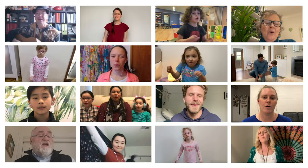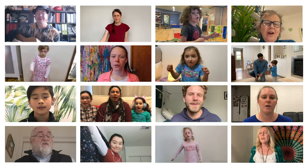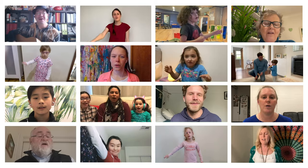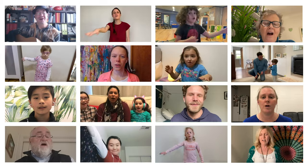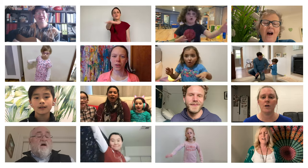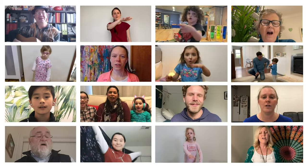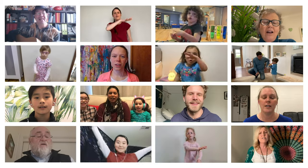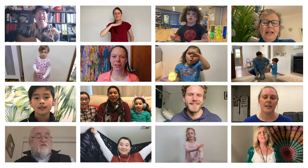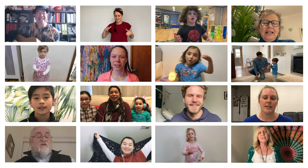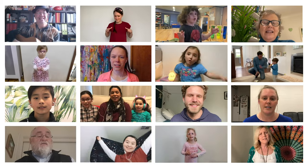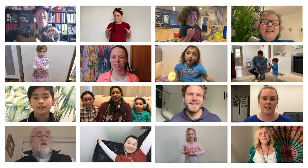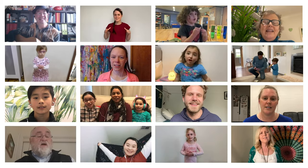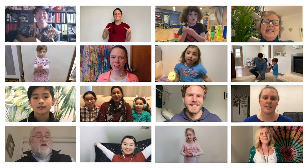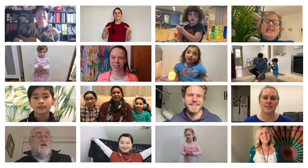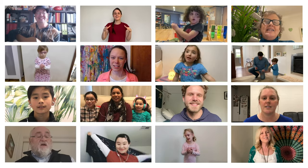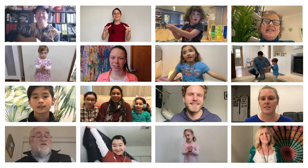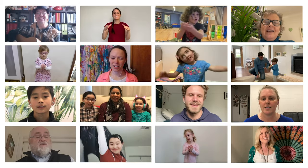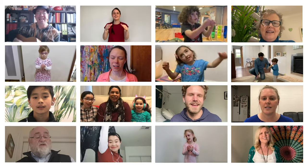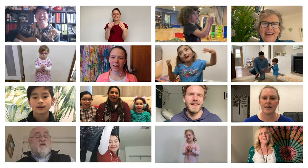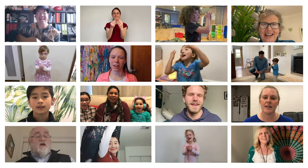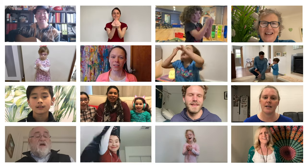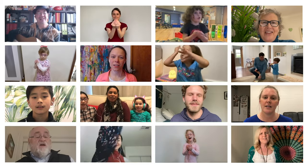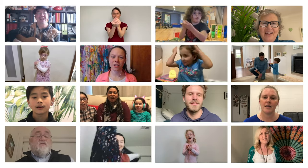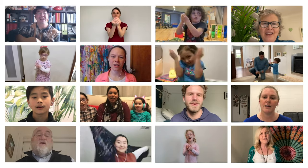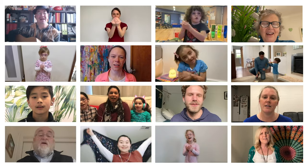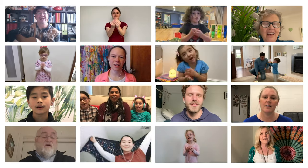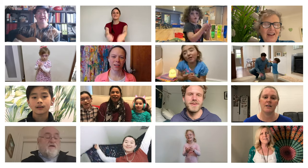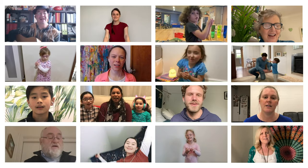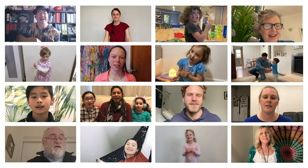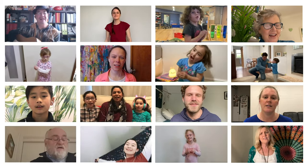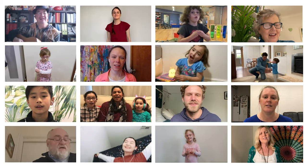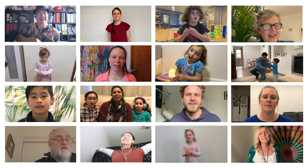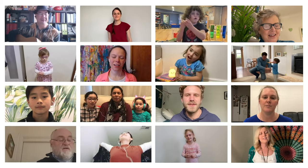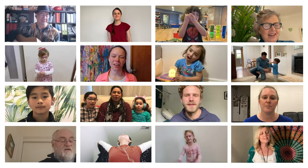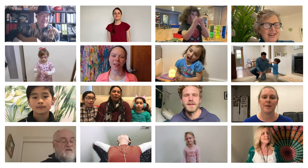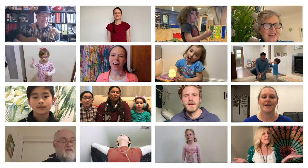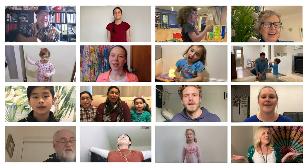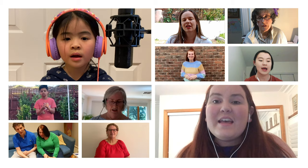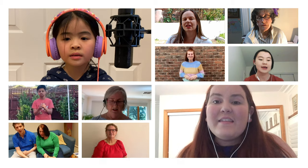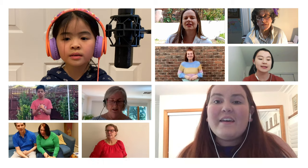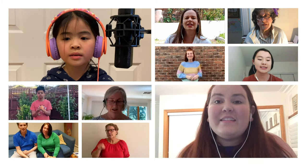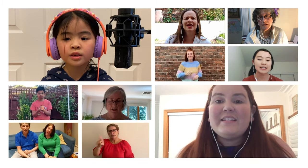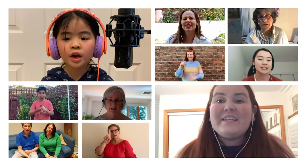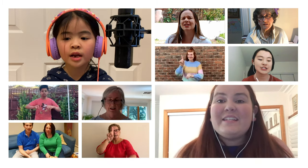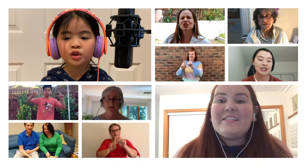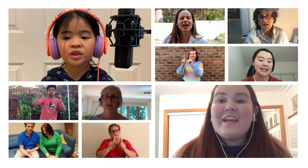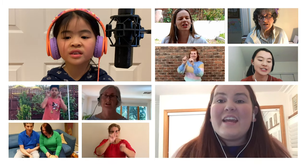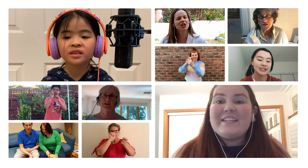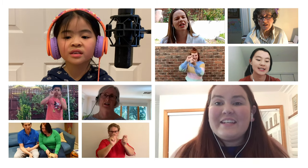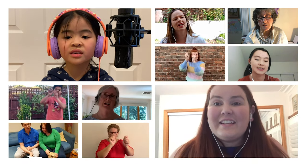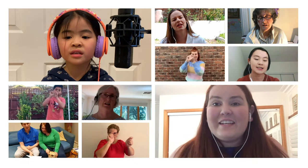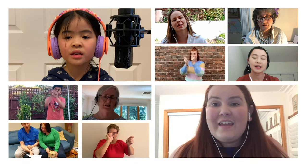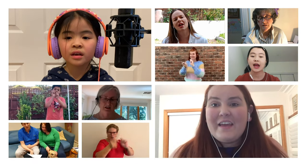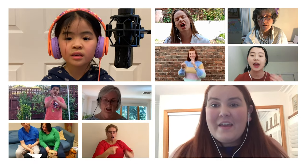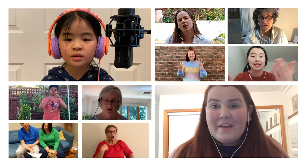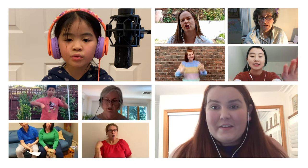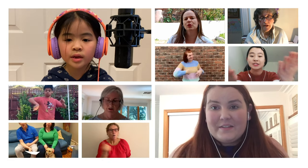we're all in this together. The city's changing